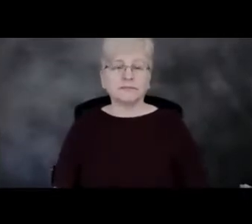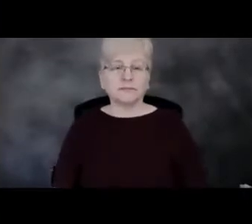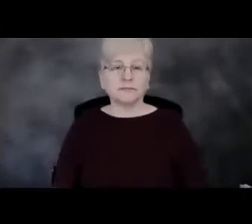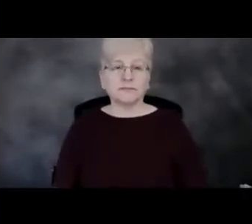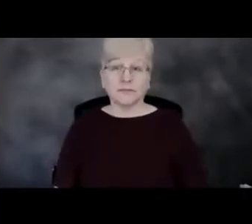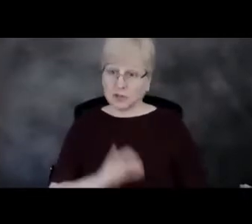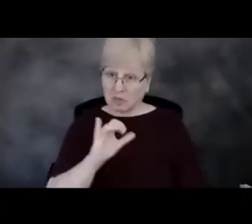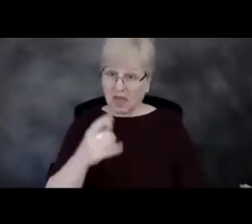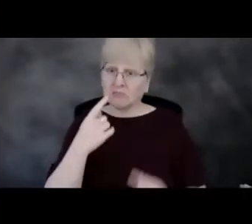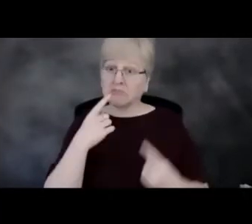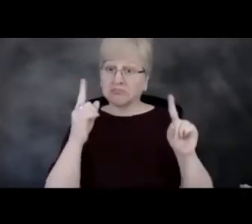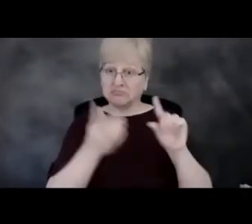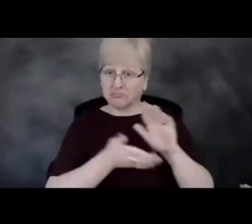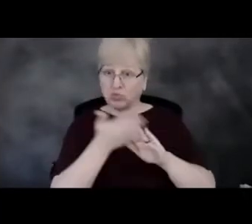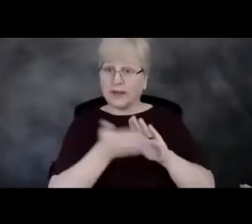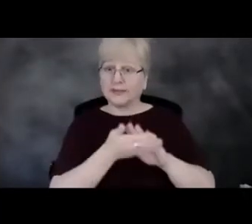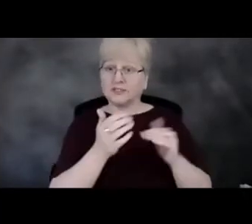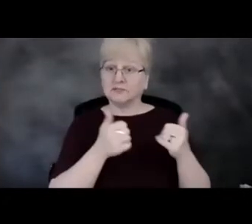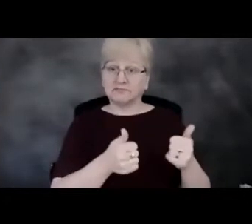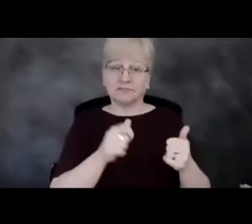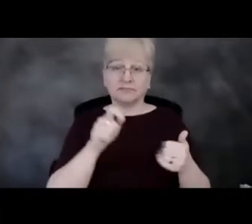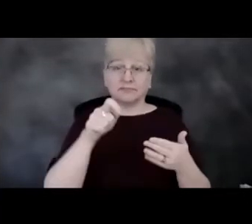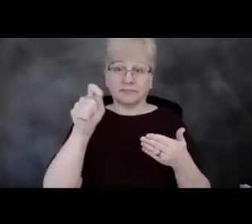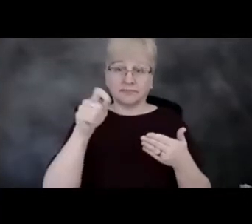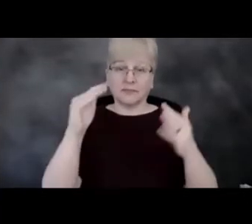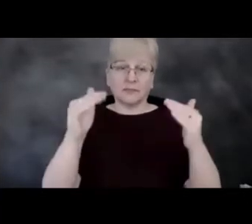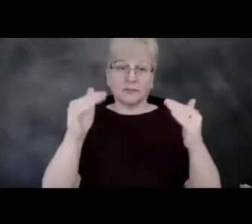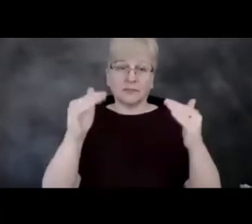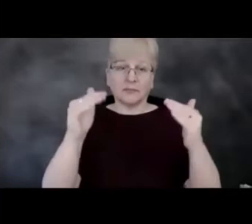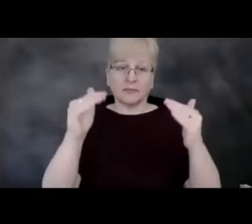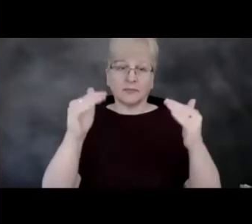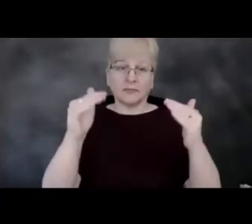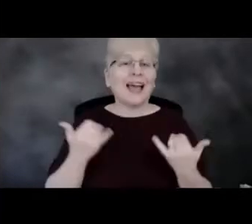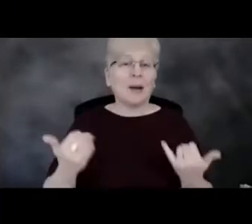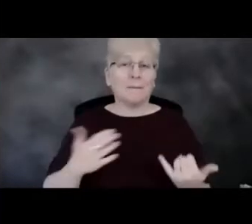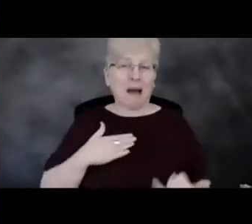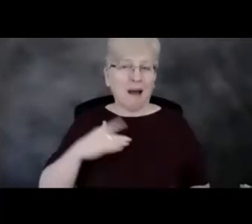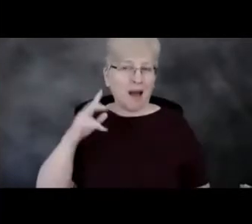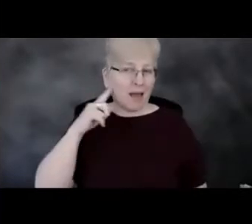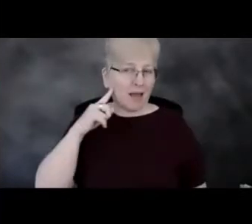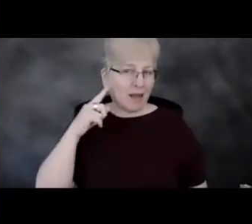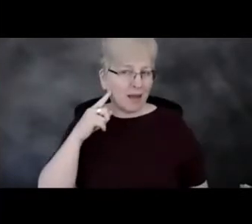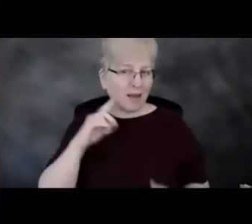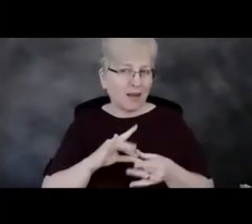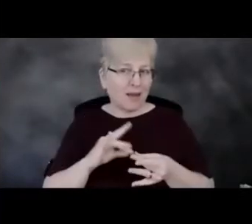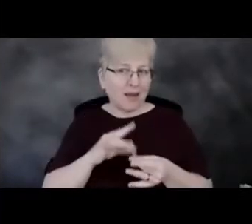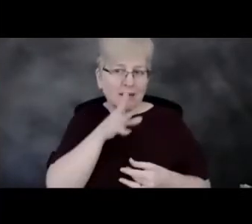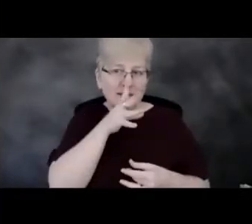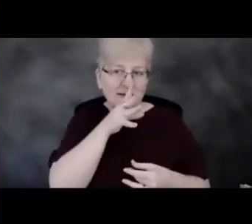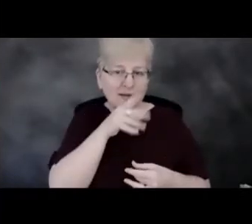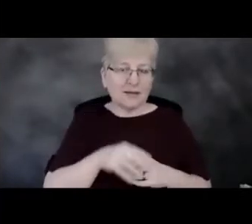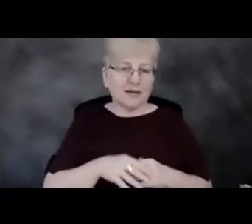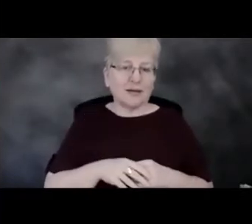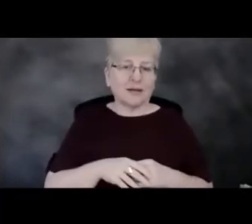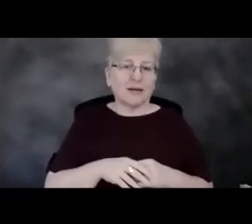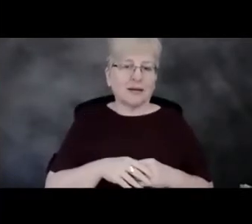16:55:35 and here is my narration. You will hear my voice again. But it sounds like this.